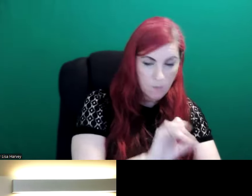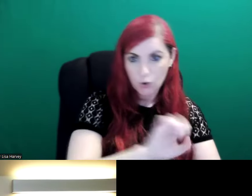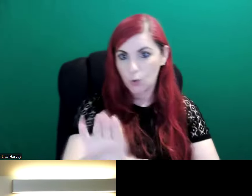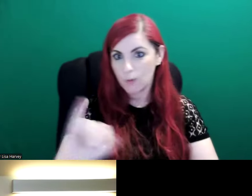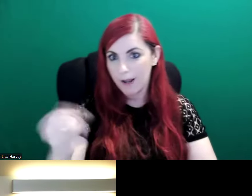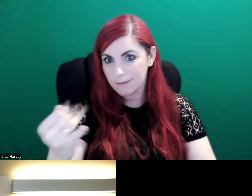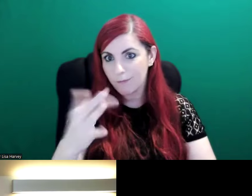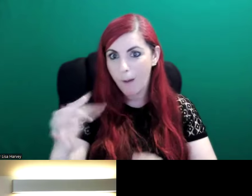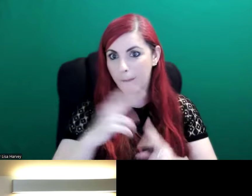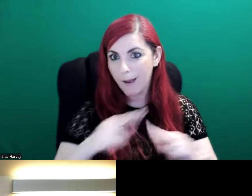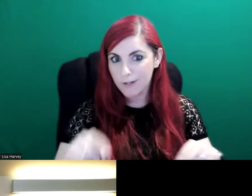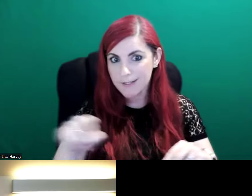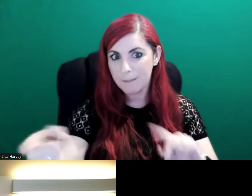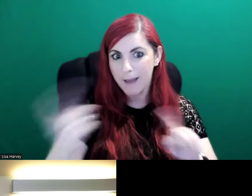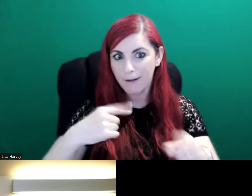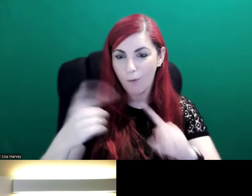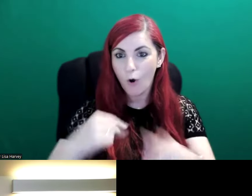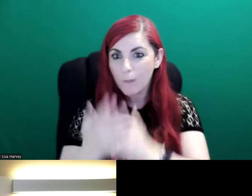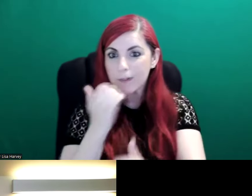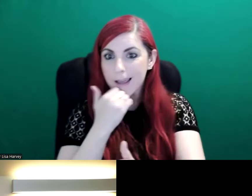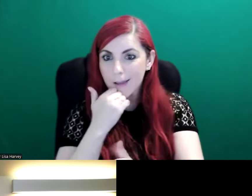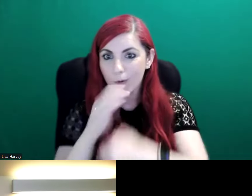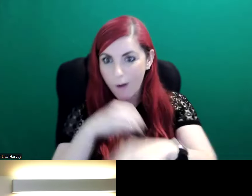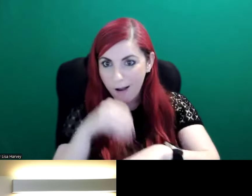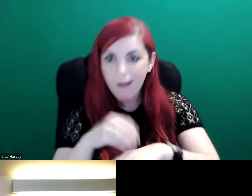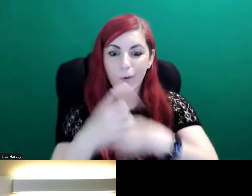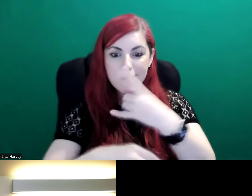Paris, bringing her up to speed with what she had been learning from Albert Gleizes